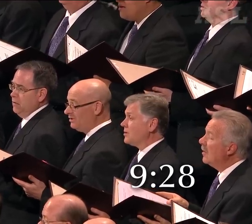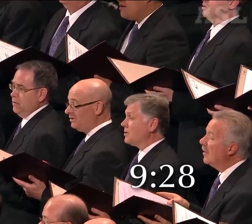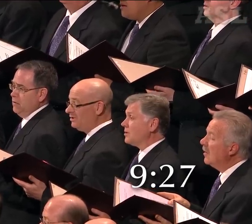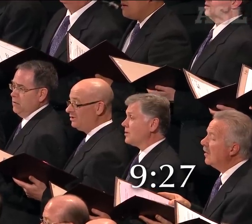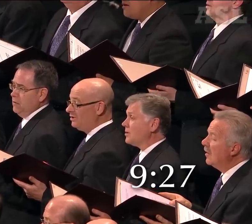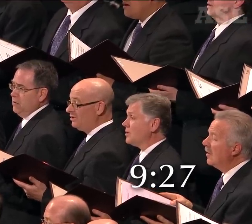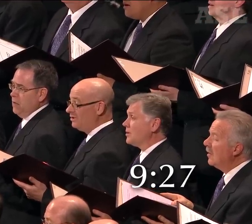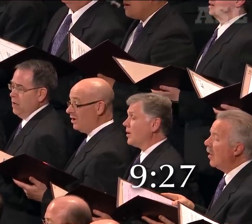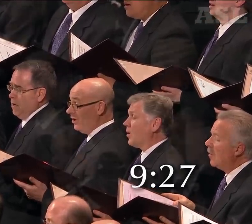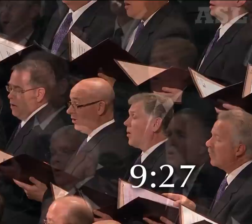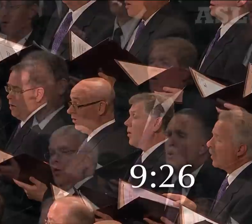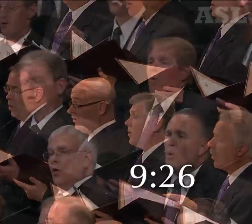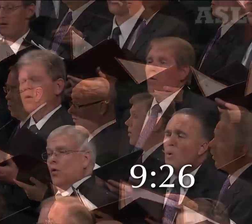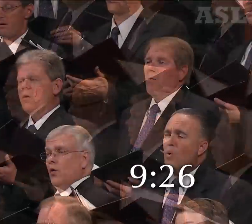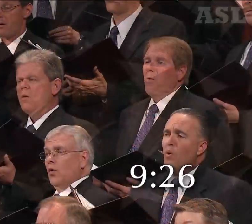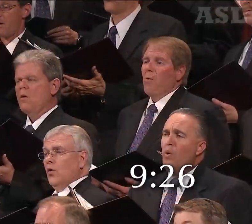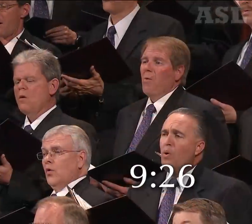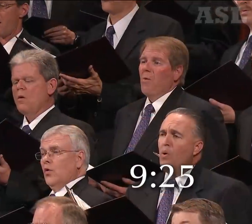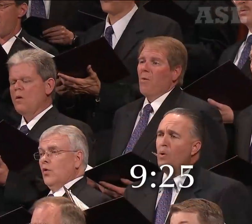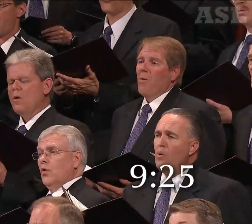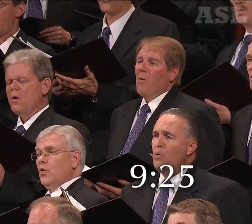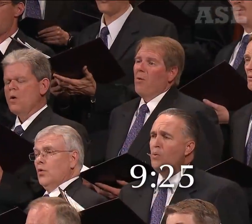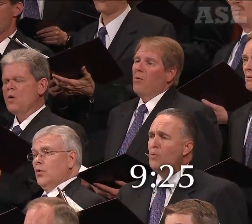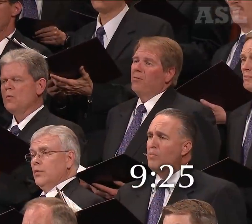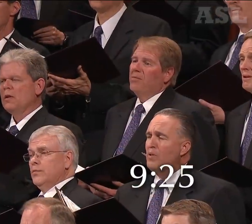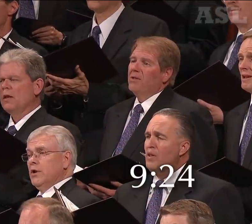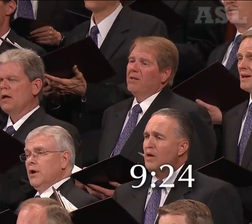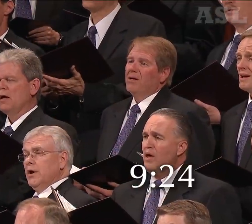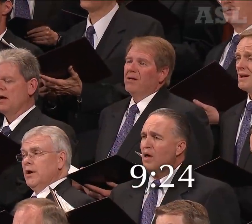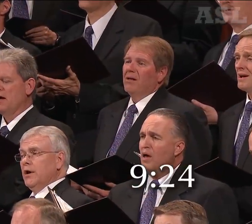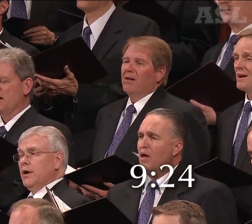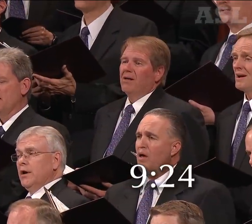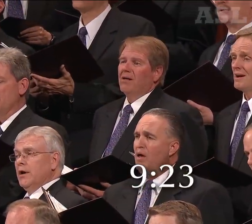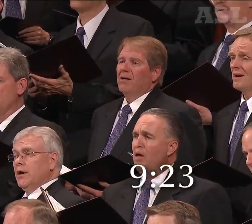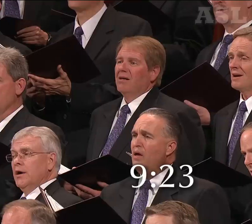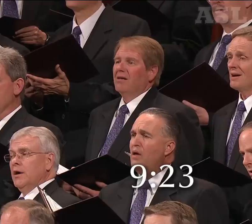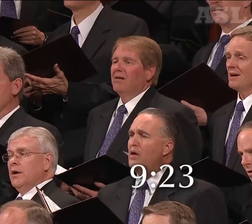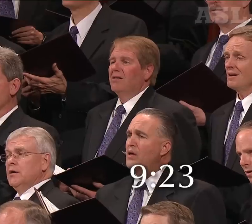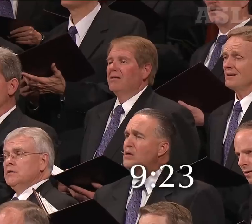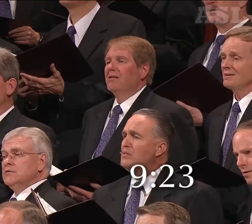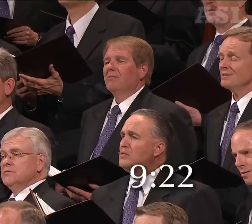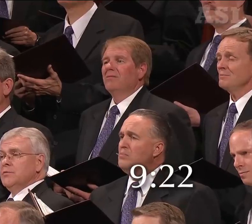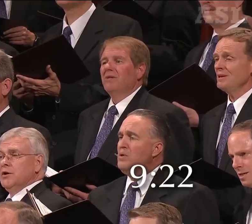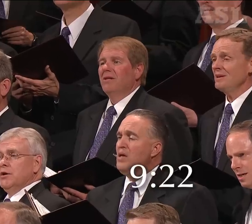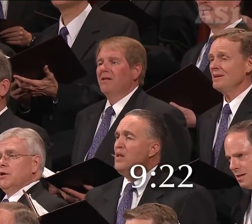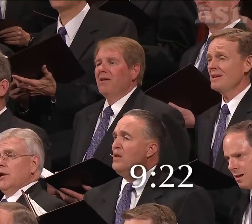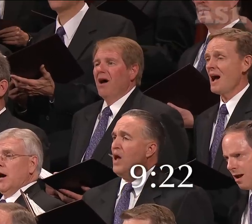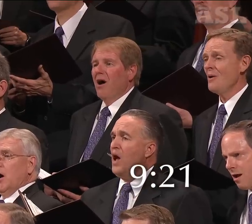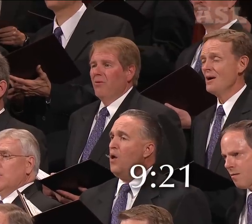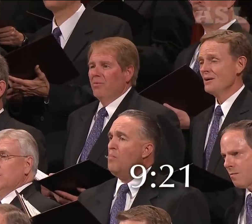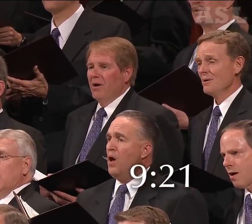THIS IS THE ENGLISH CLOSED CAPTION CHANNEL OF THE CHURCH OF JESUS CHRIST OF LATTER-DAY SAINTS.